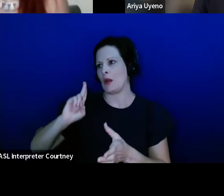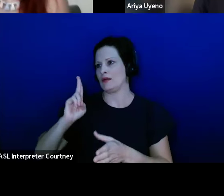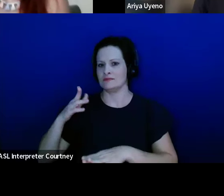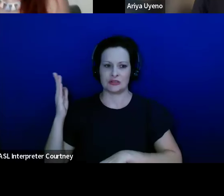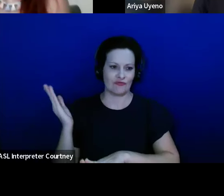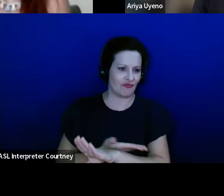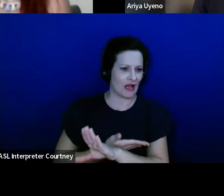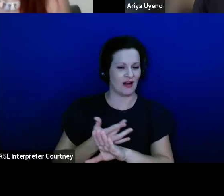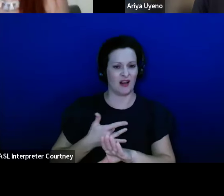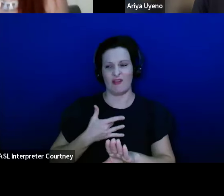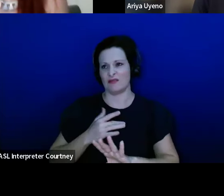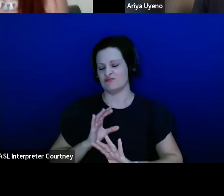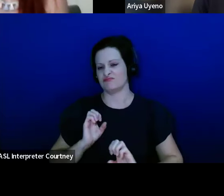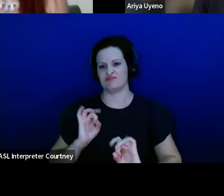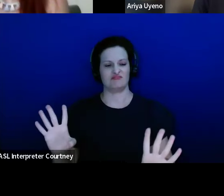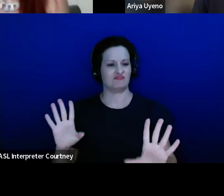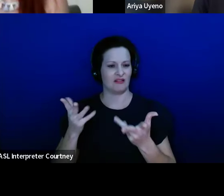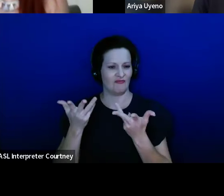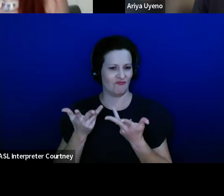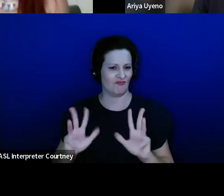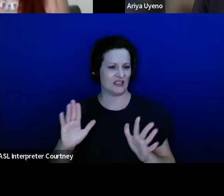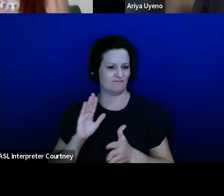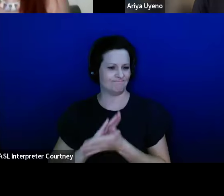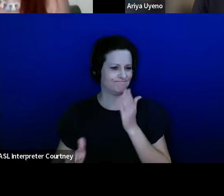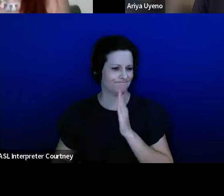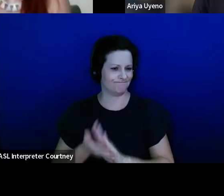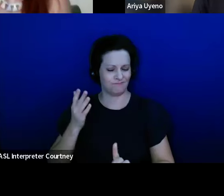hit rock bot ton and thought I would never be able to reach this outcome.